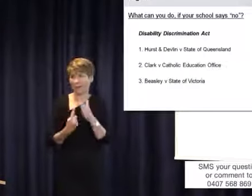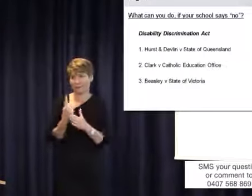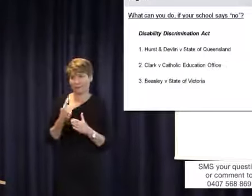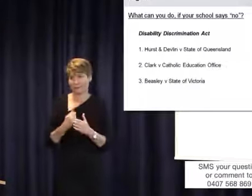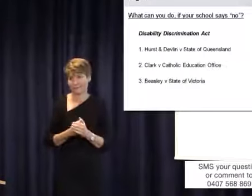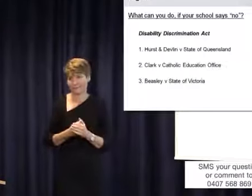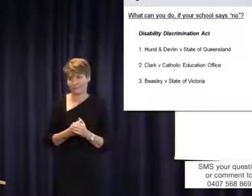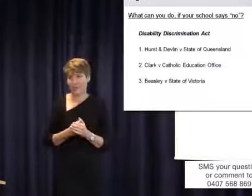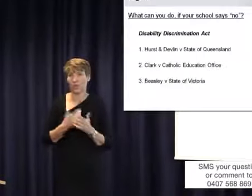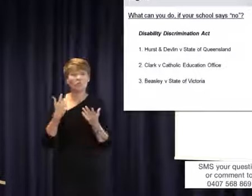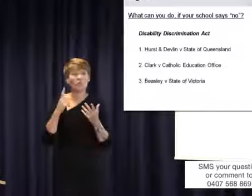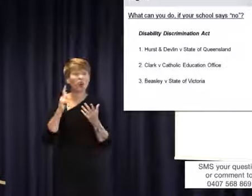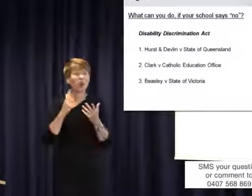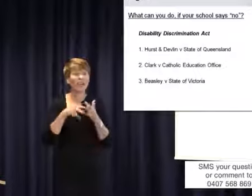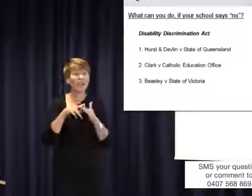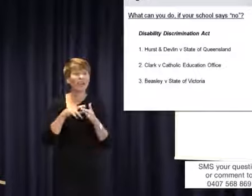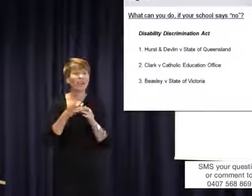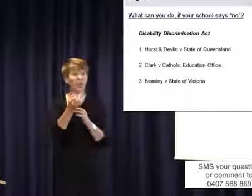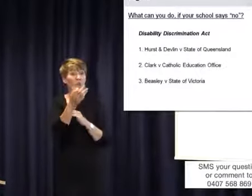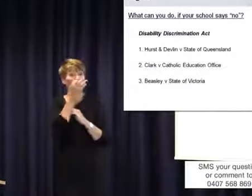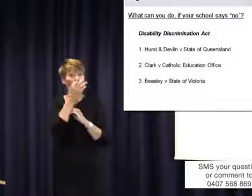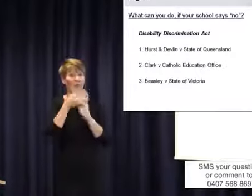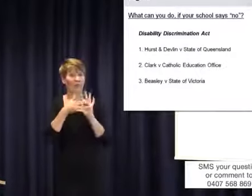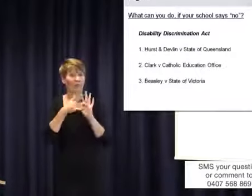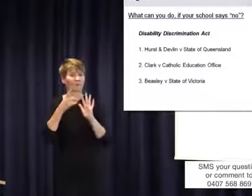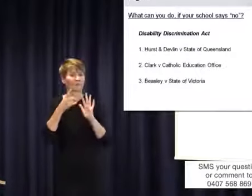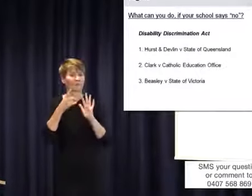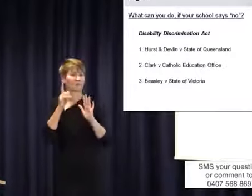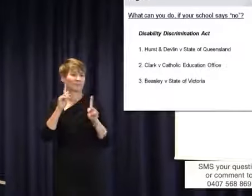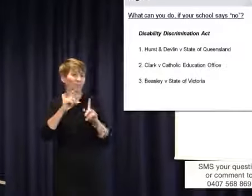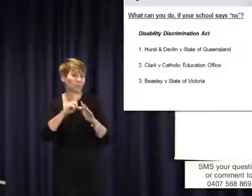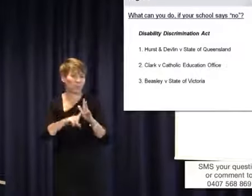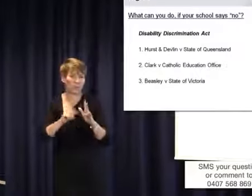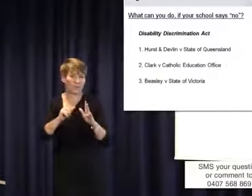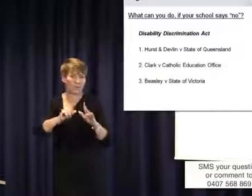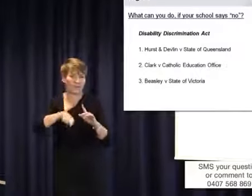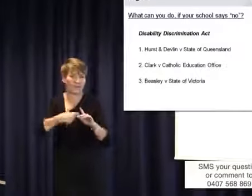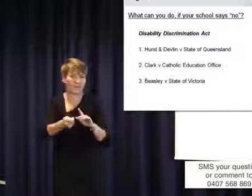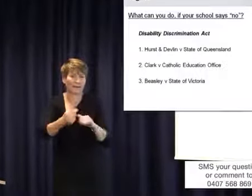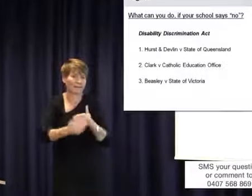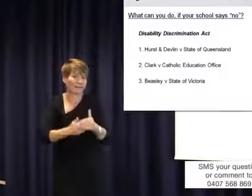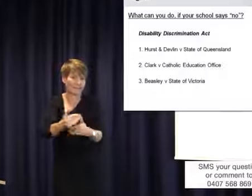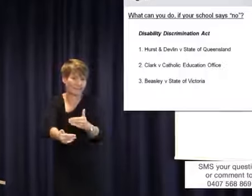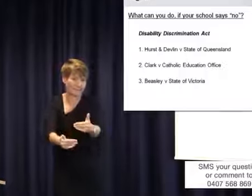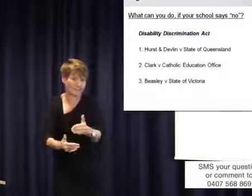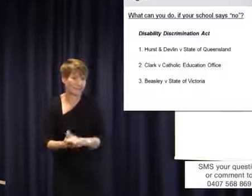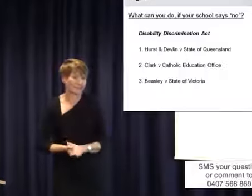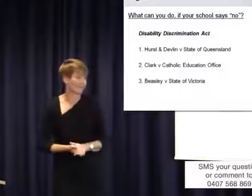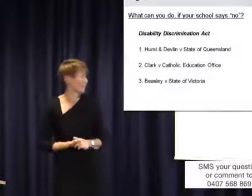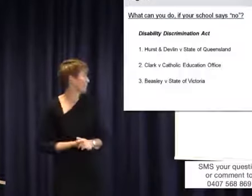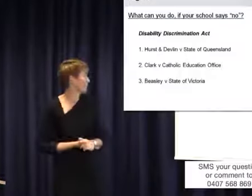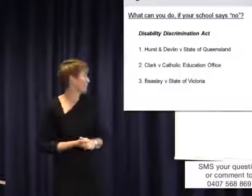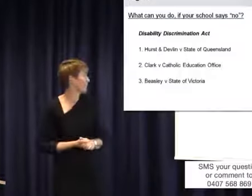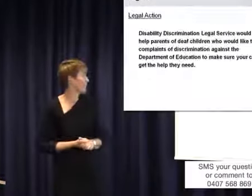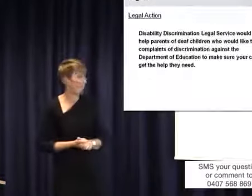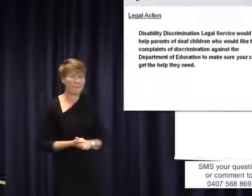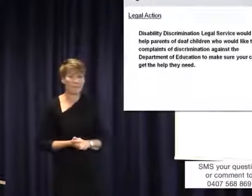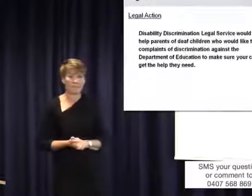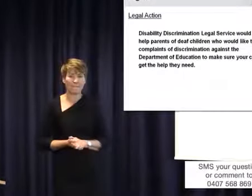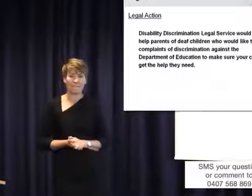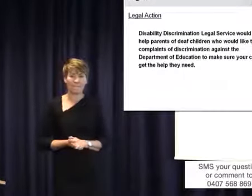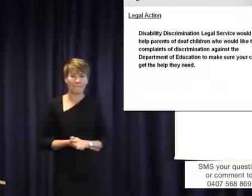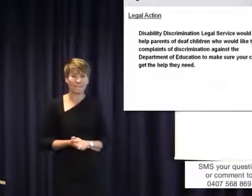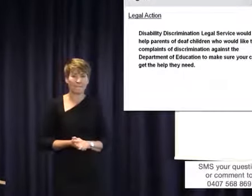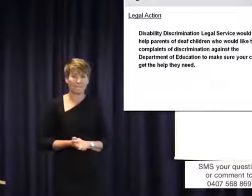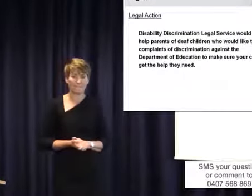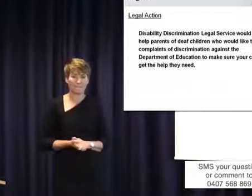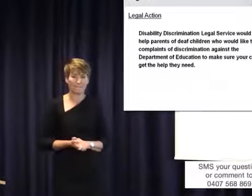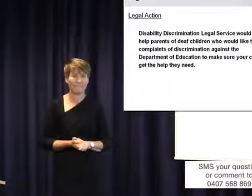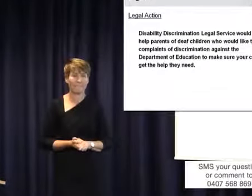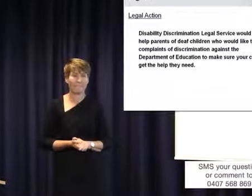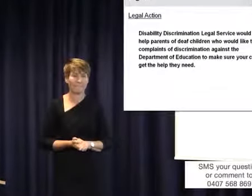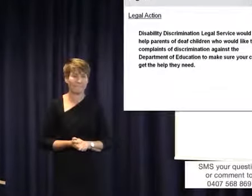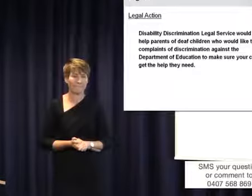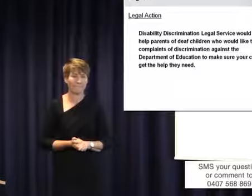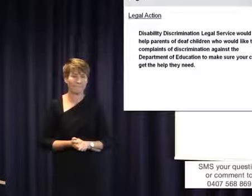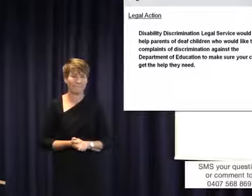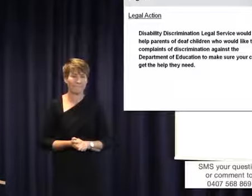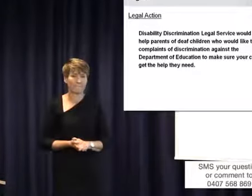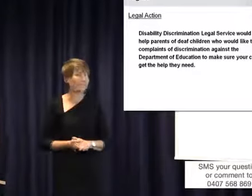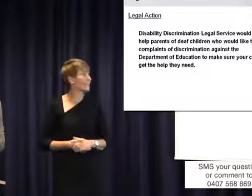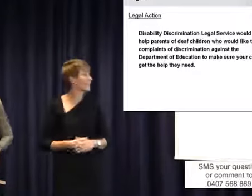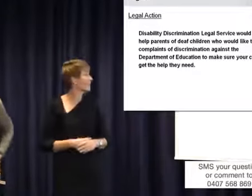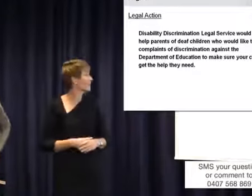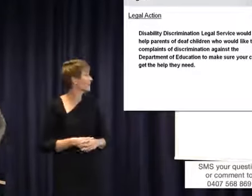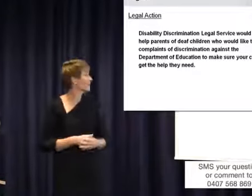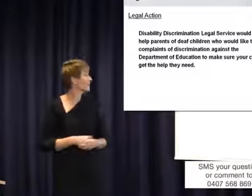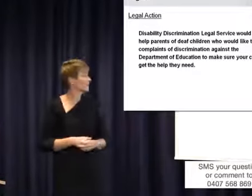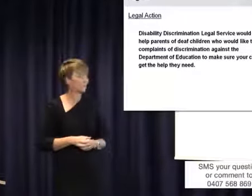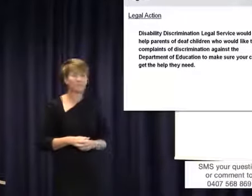steps to take when you can't get what you want from your school. So I suppose what I